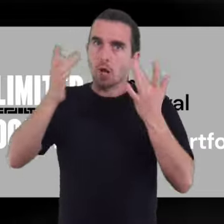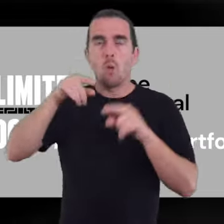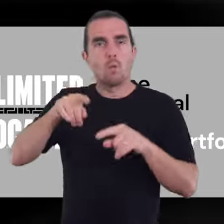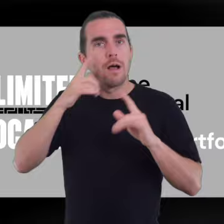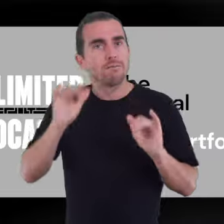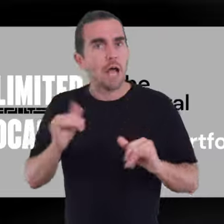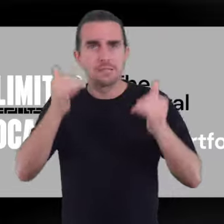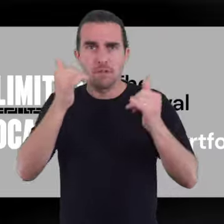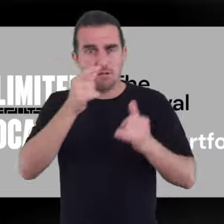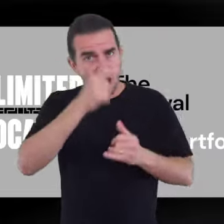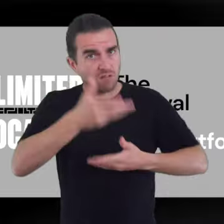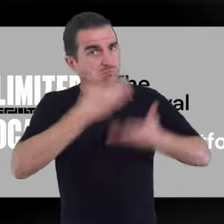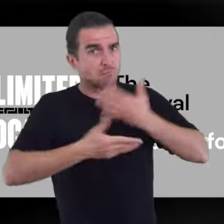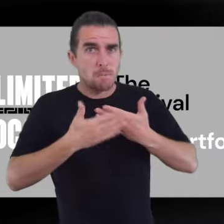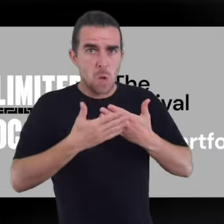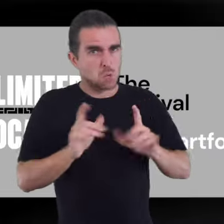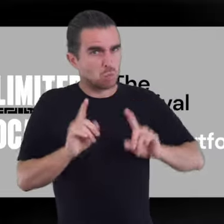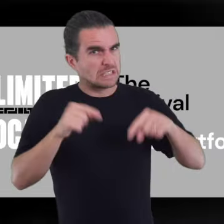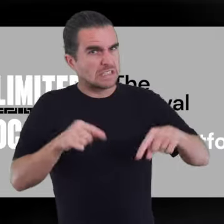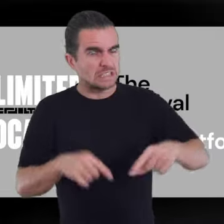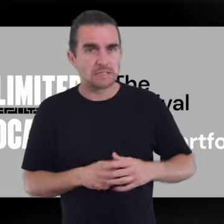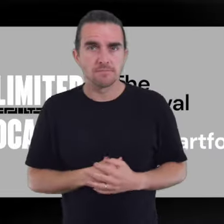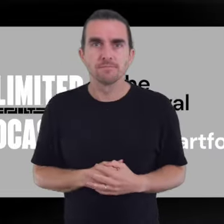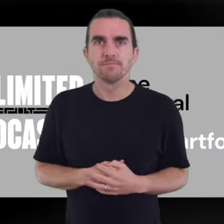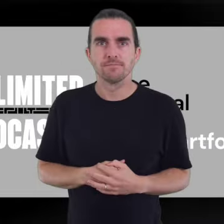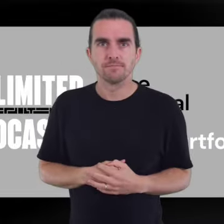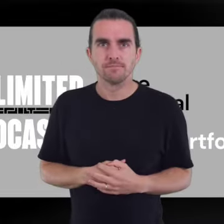that you're presenting at the festival, and talk a bit about what it is?